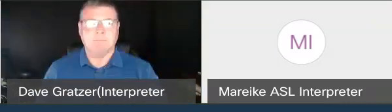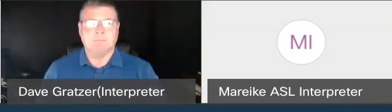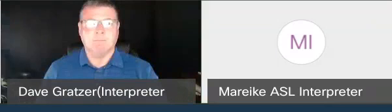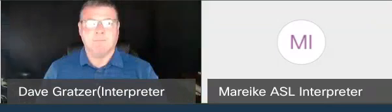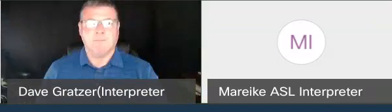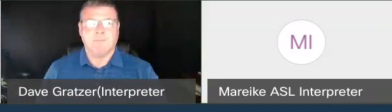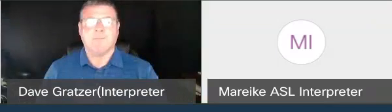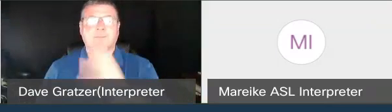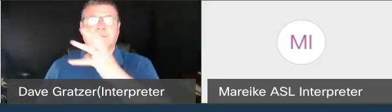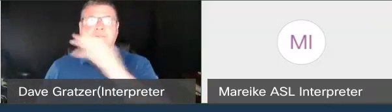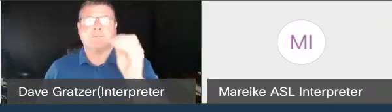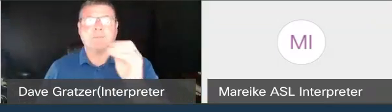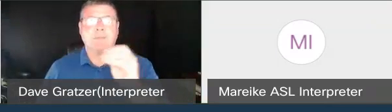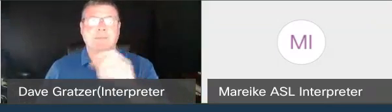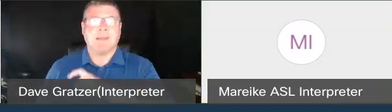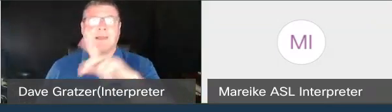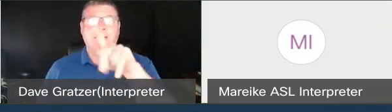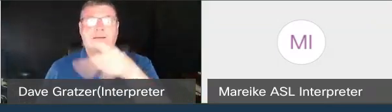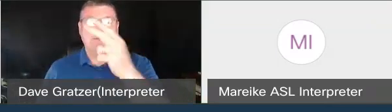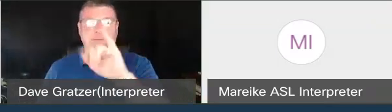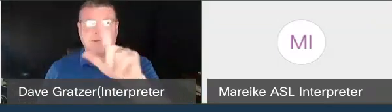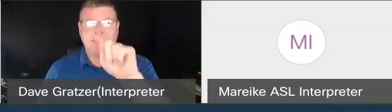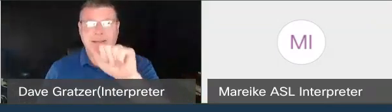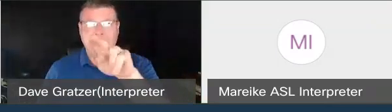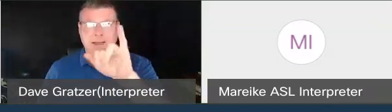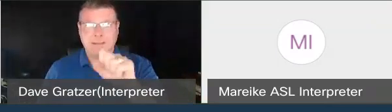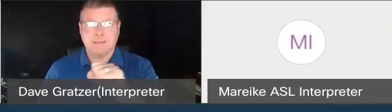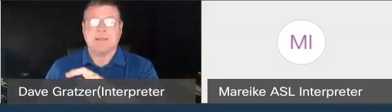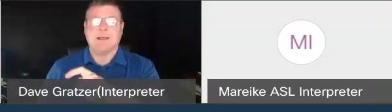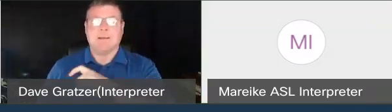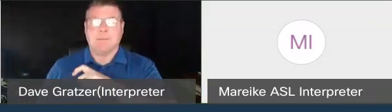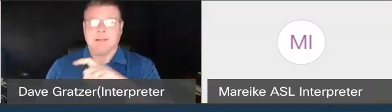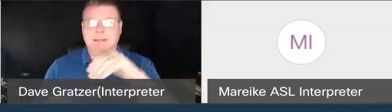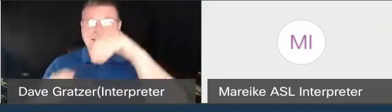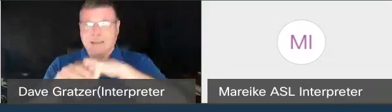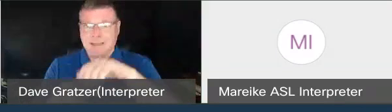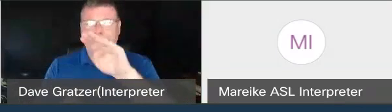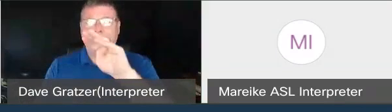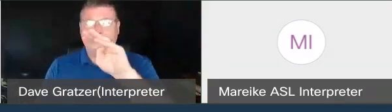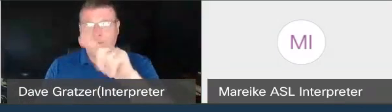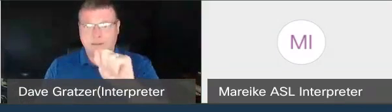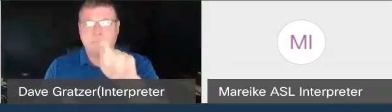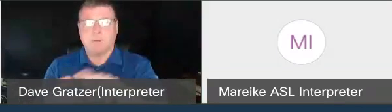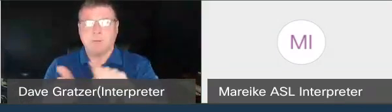And Officer Phil Tanis, who is a police officer with the Billings, Montana Police Department.